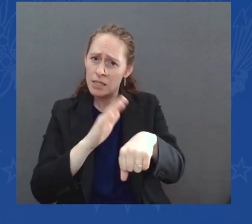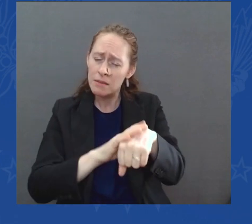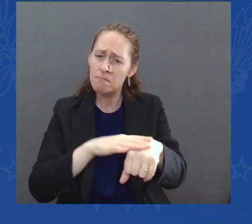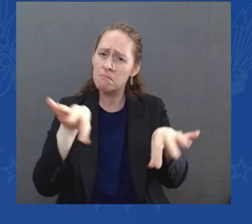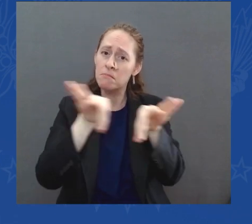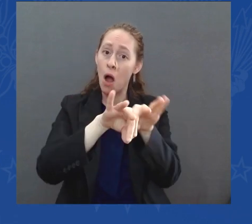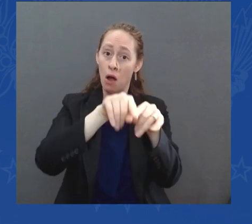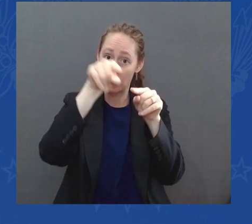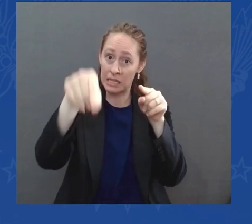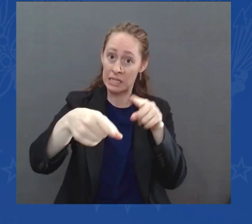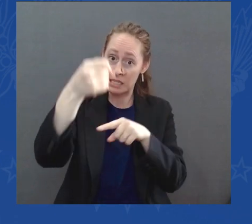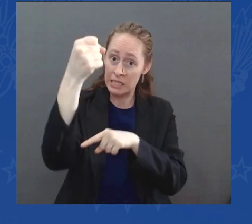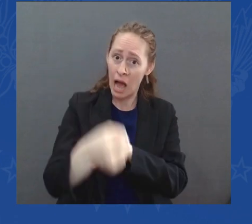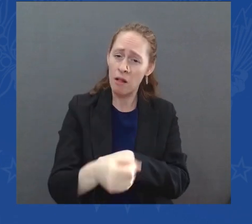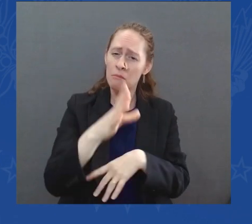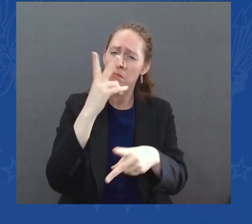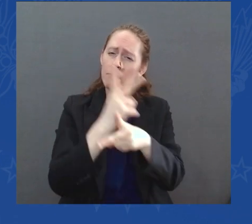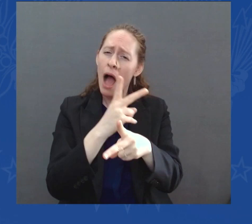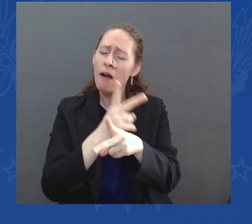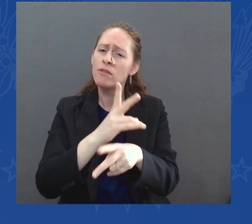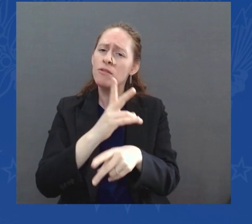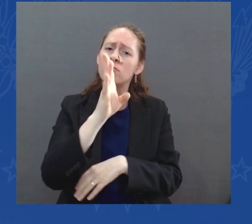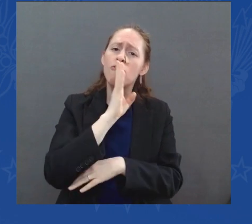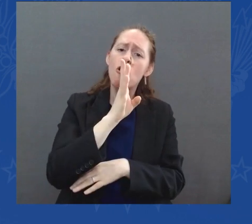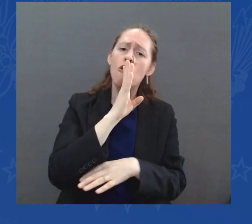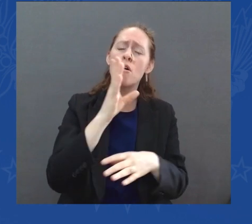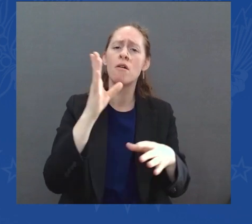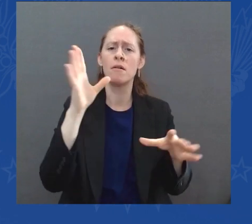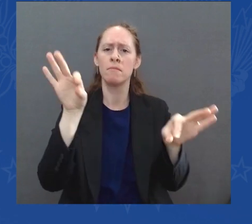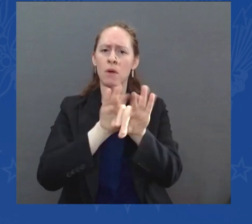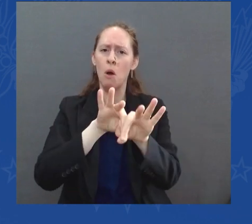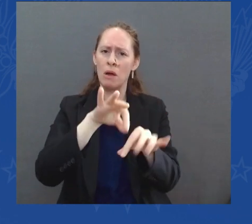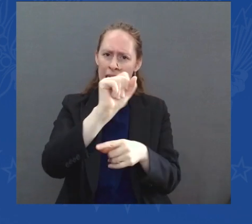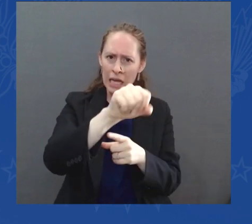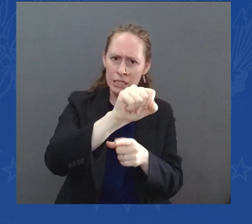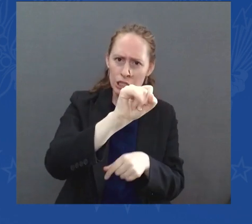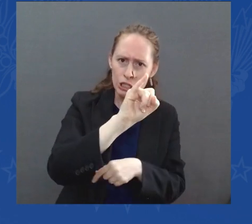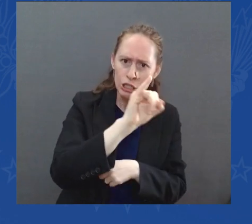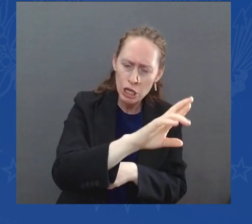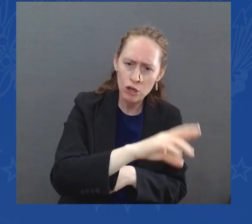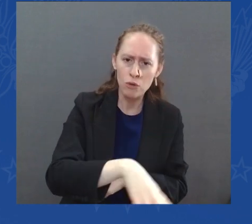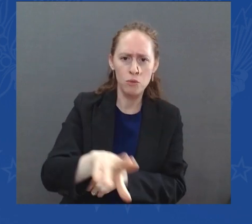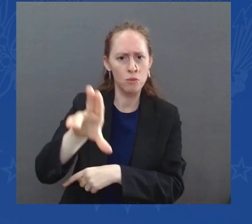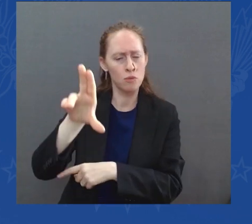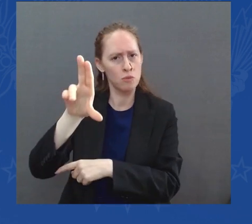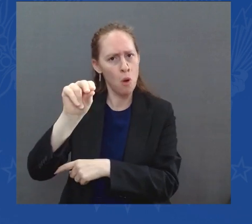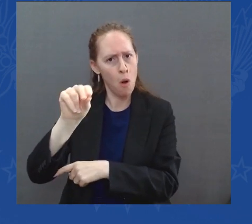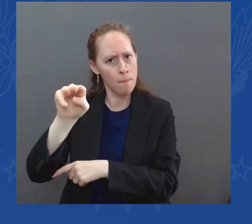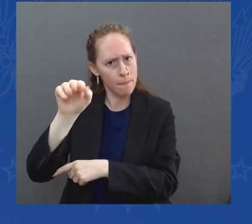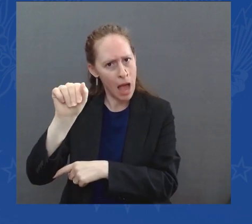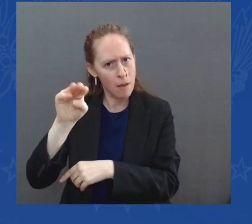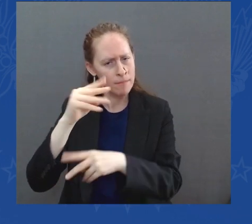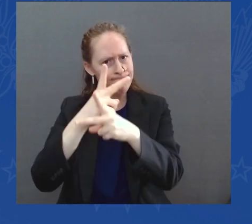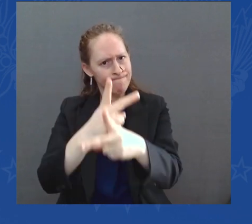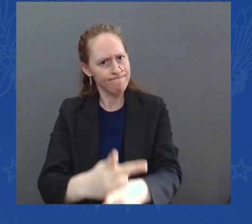Say 'yes sir' and 'no ma'am', and do not hesitate to be -- to humble yourself if you have to get down on your knees".